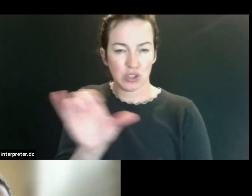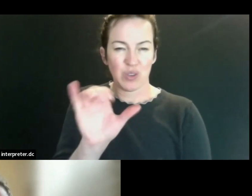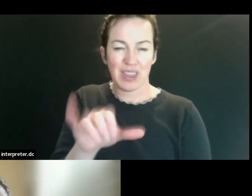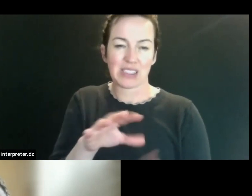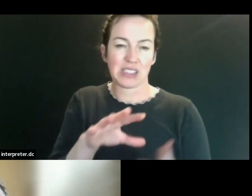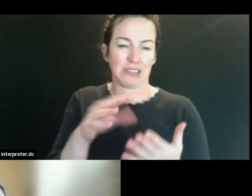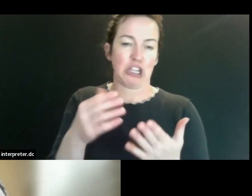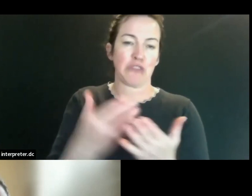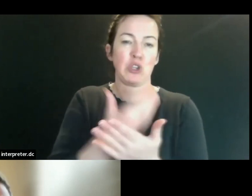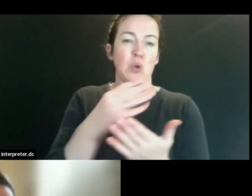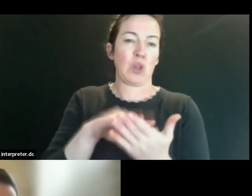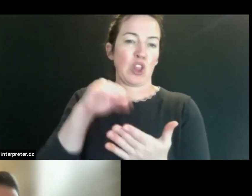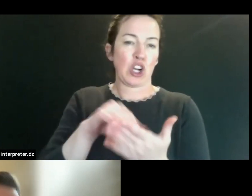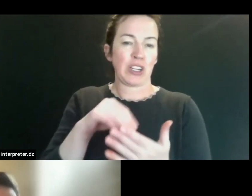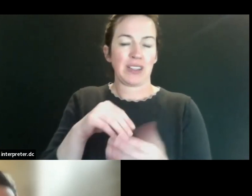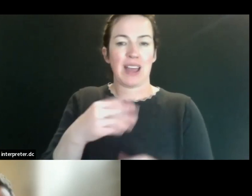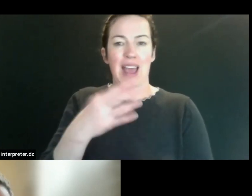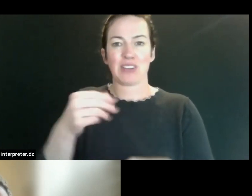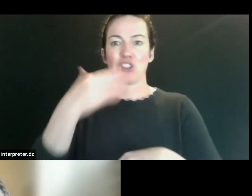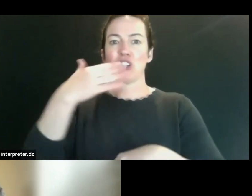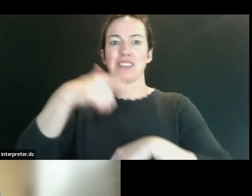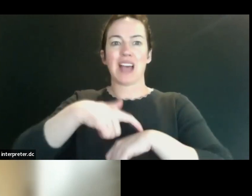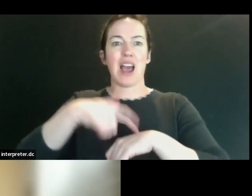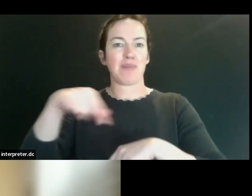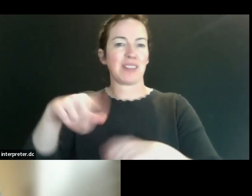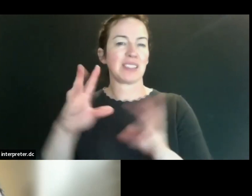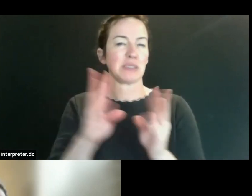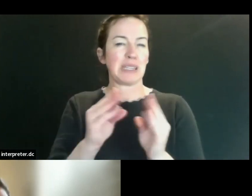a timely meeting, because I would have said something a week ago, but we just had our